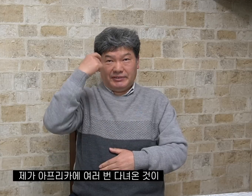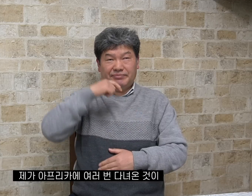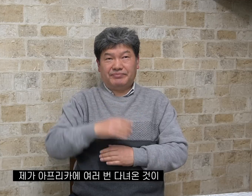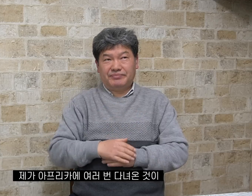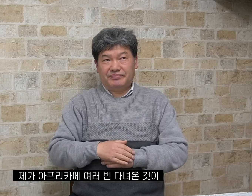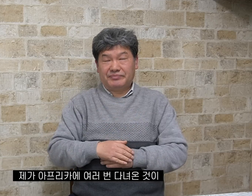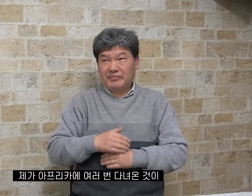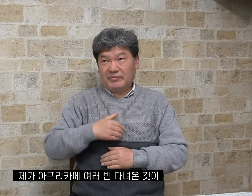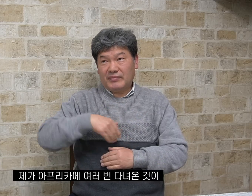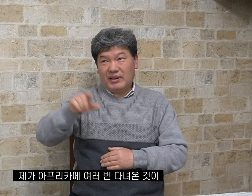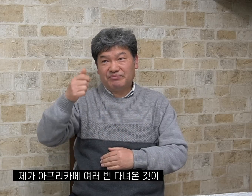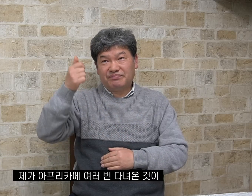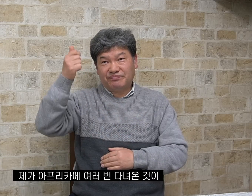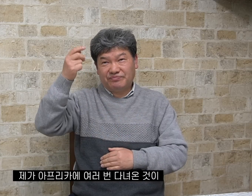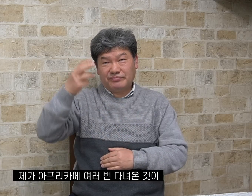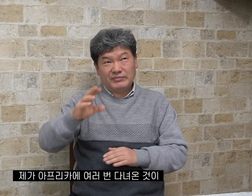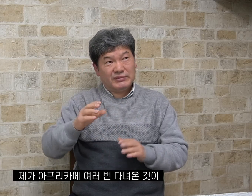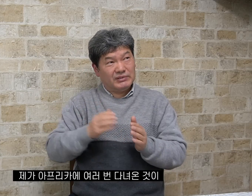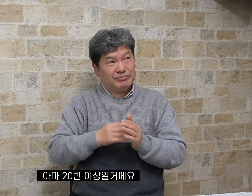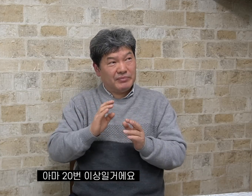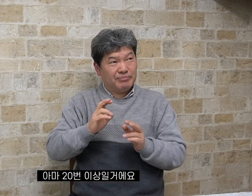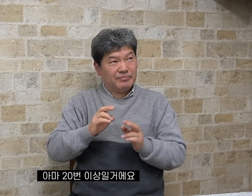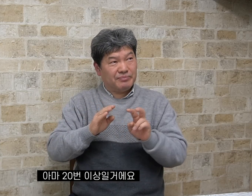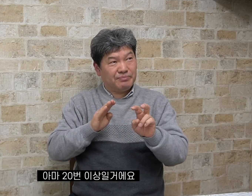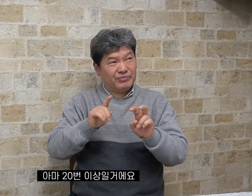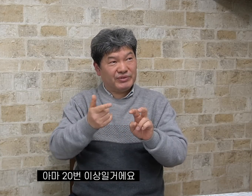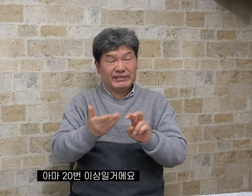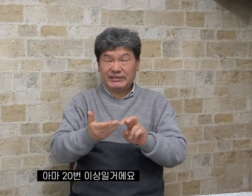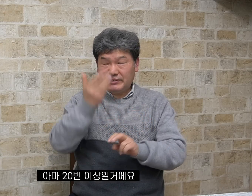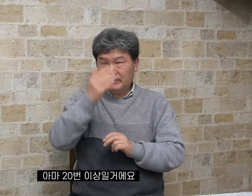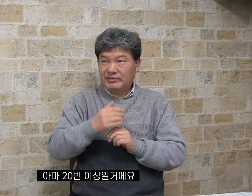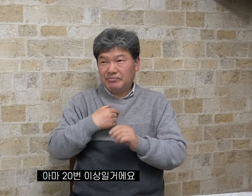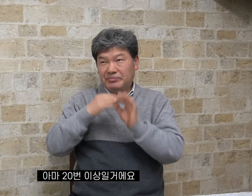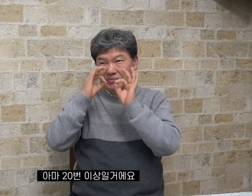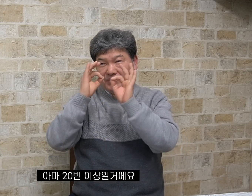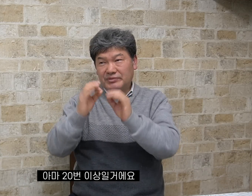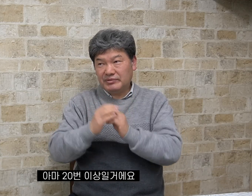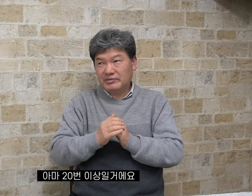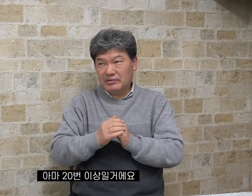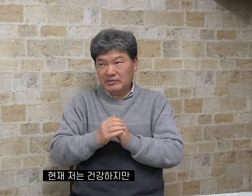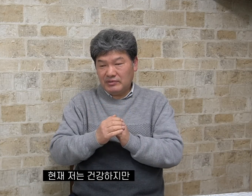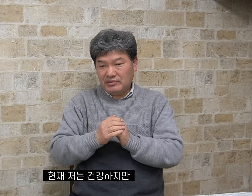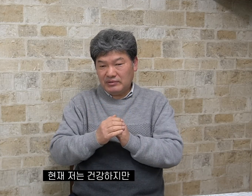I've been to Africa several times, probably more than 20 times.